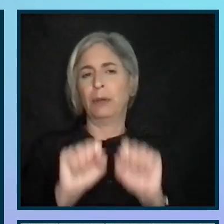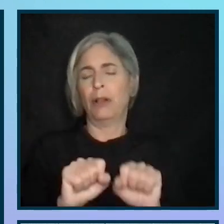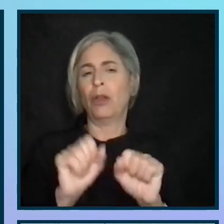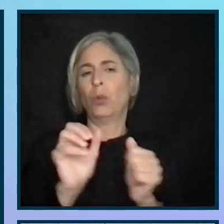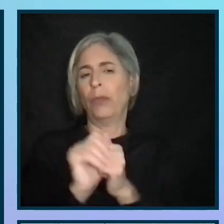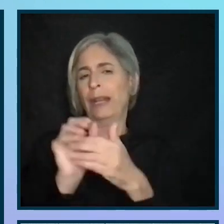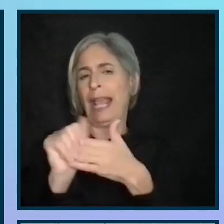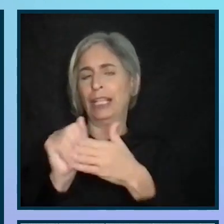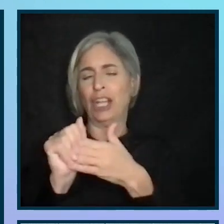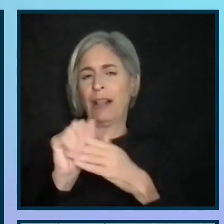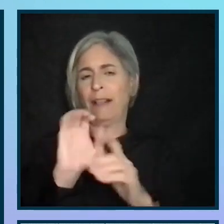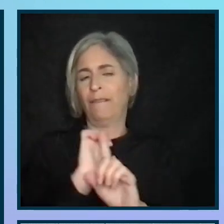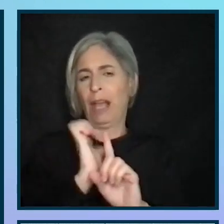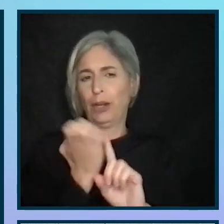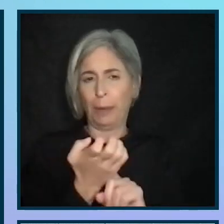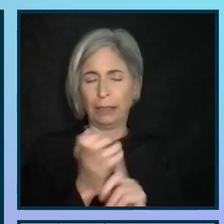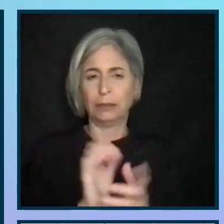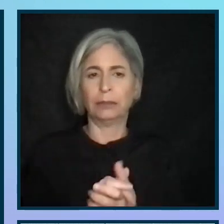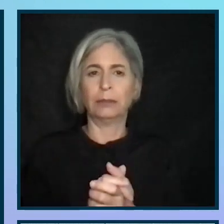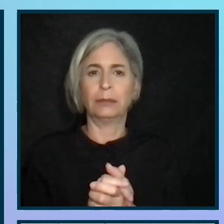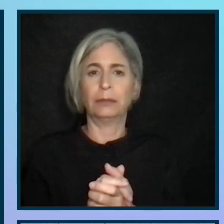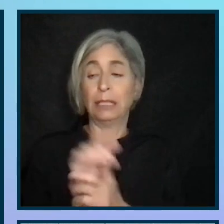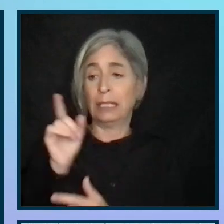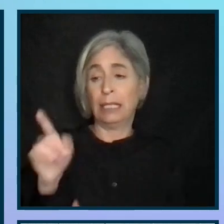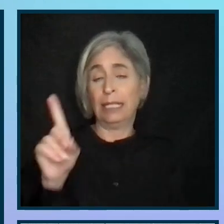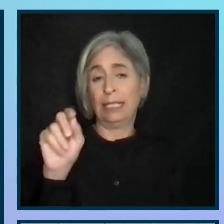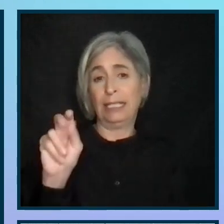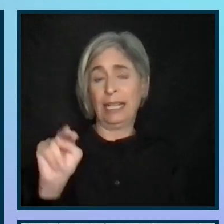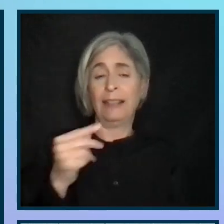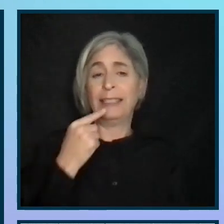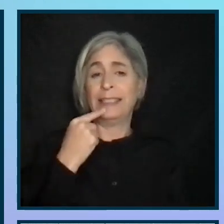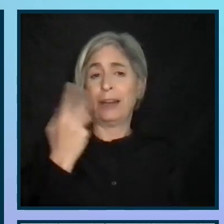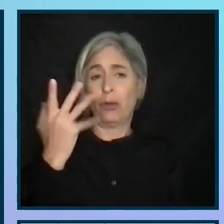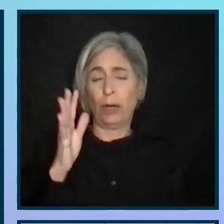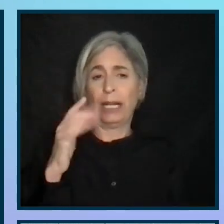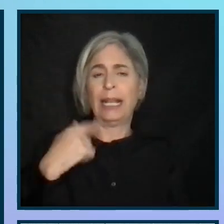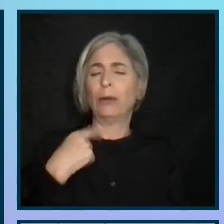So in this next segment, as Dylan said, I will discuss the program level practices